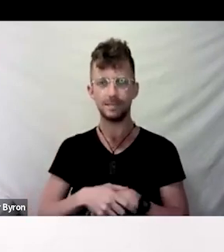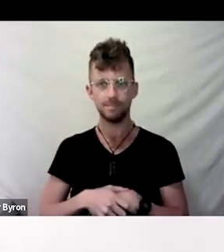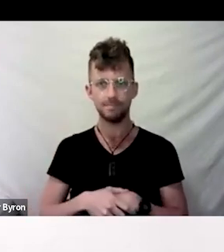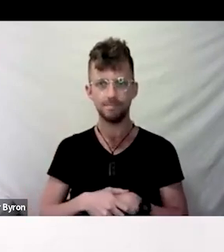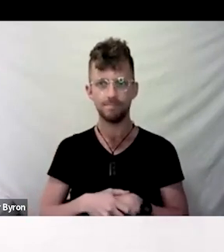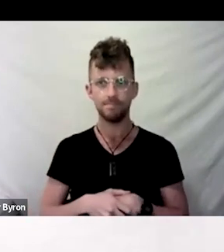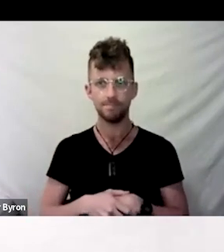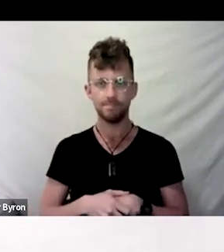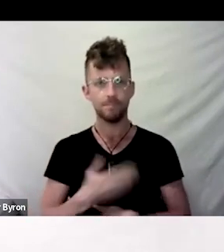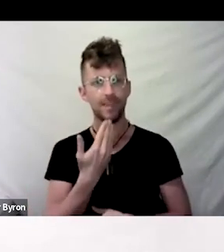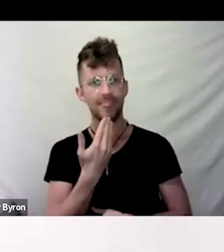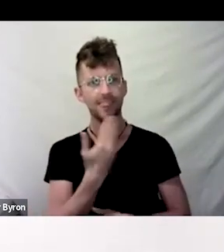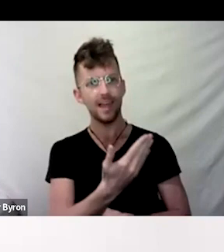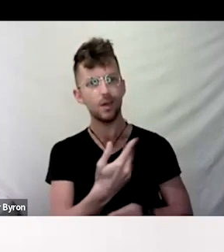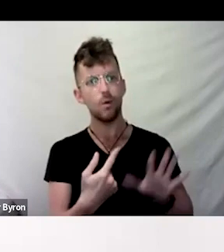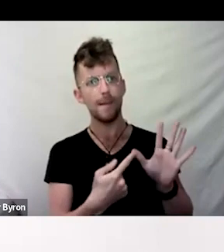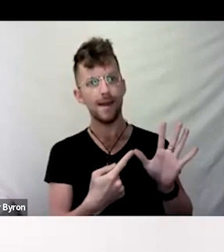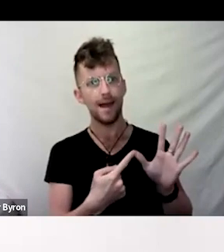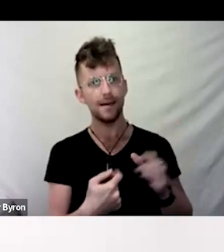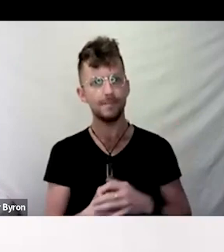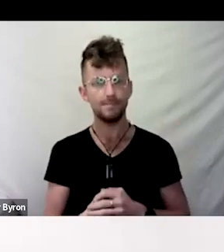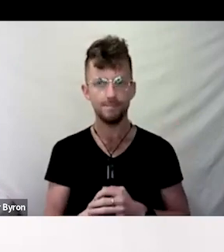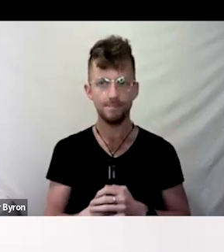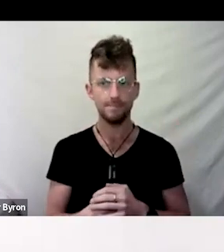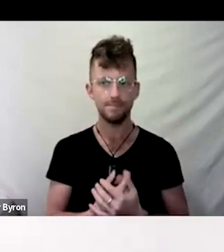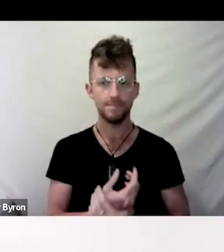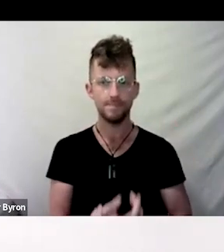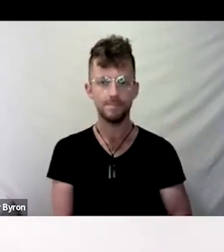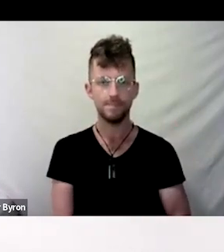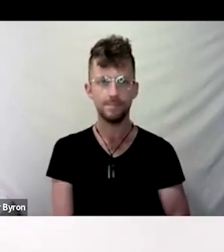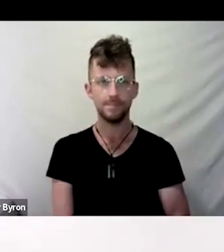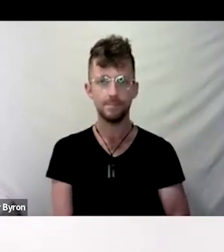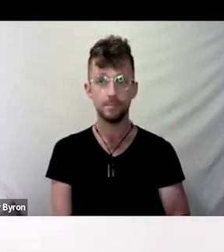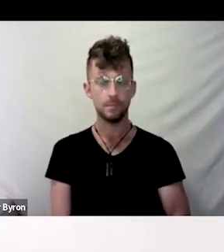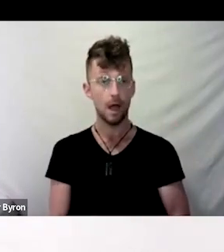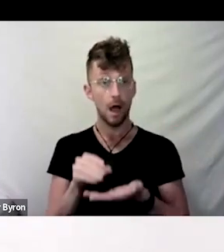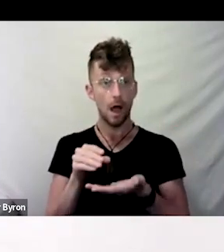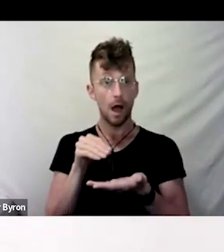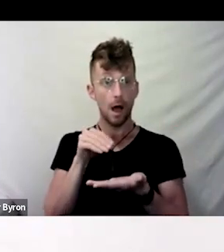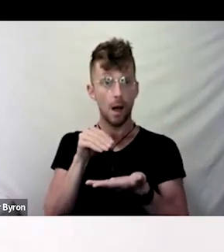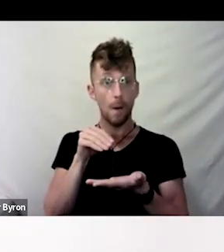Thanks Amanda. So have the Purchasing Guidelines changed?